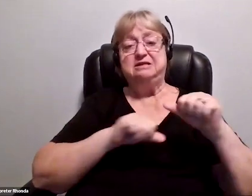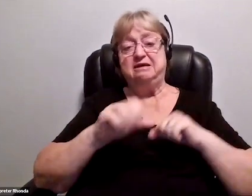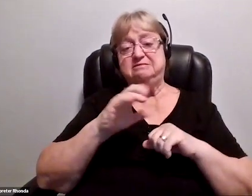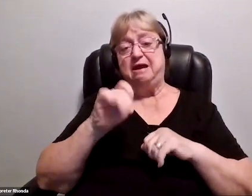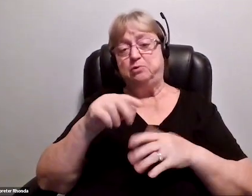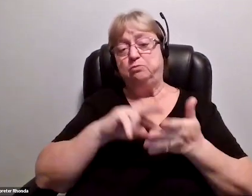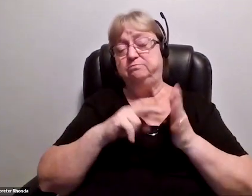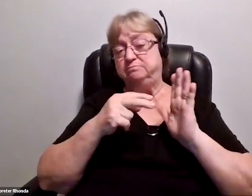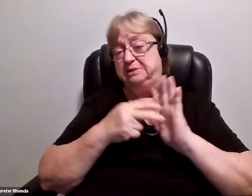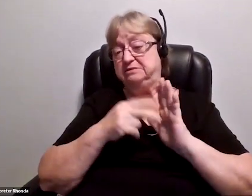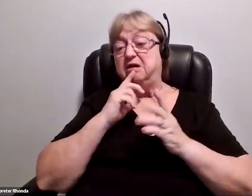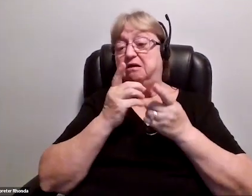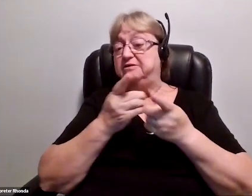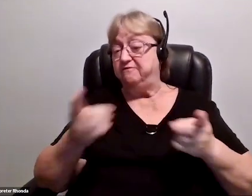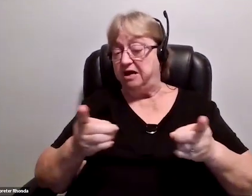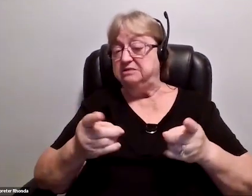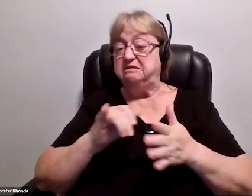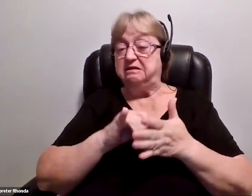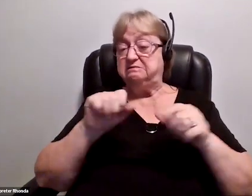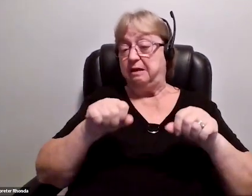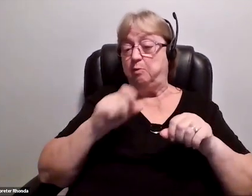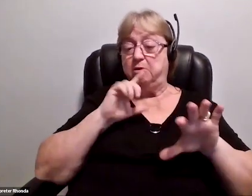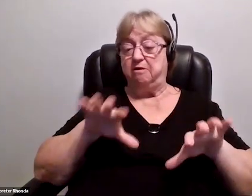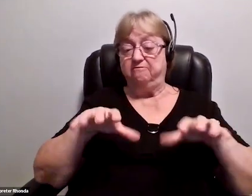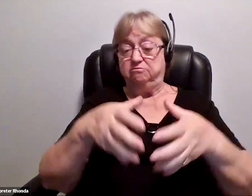of grouping different types of capital, such as economics, social,